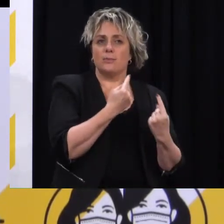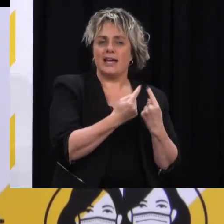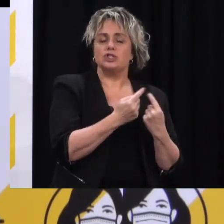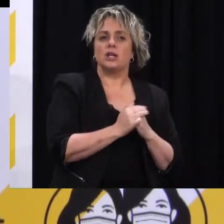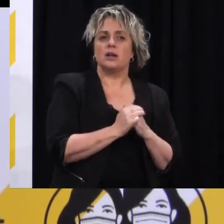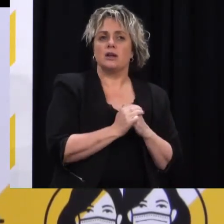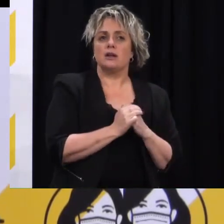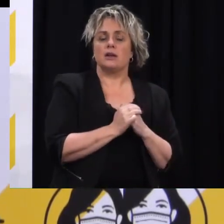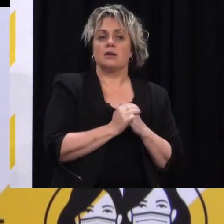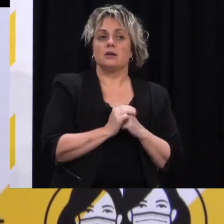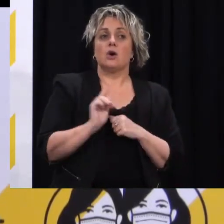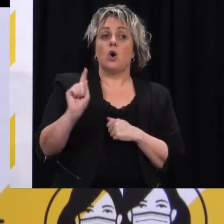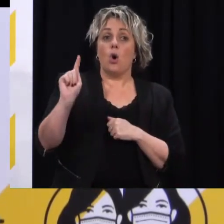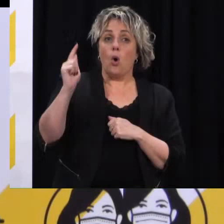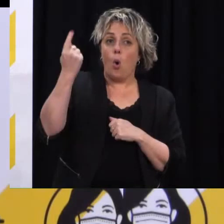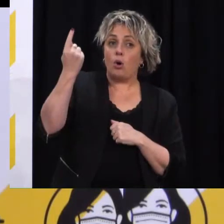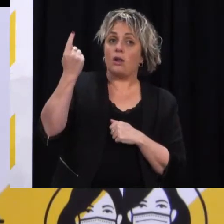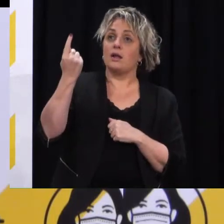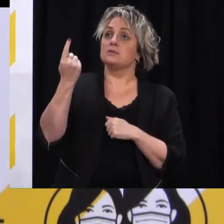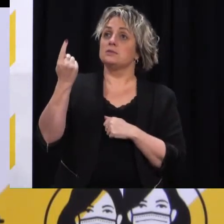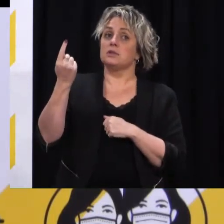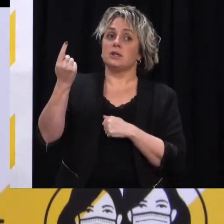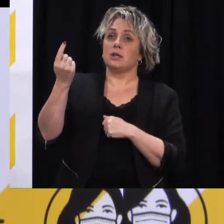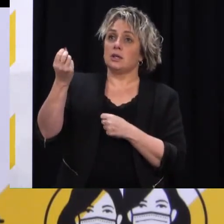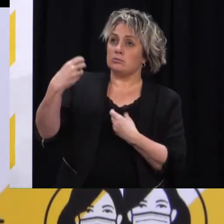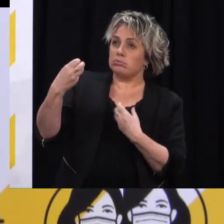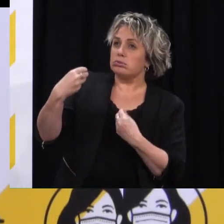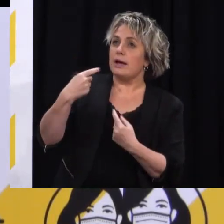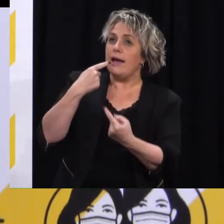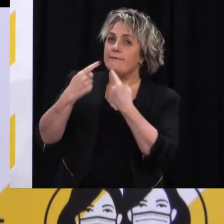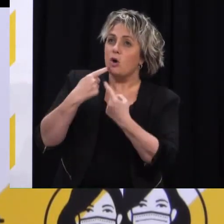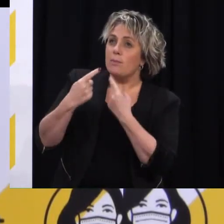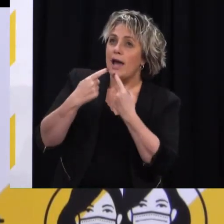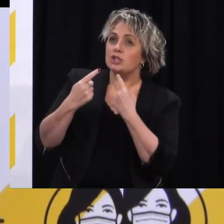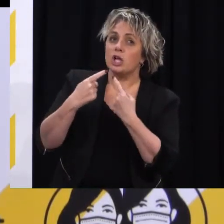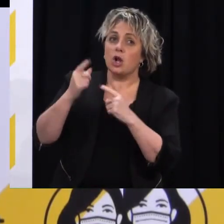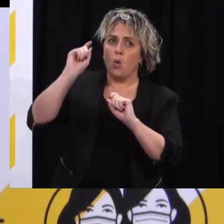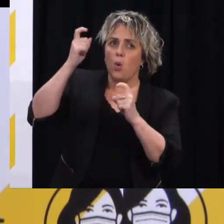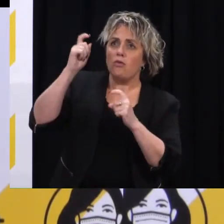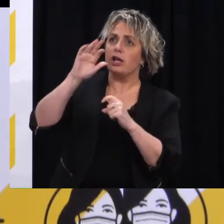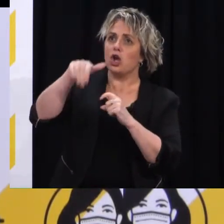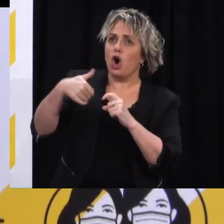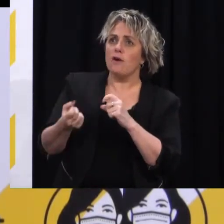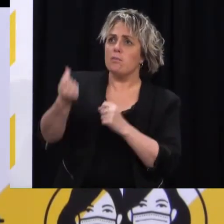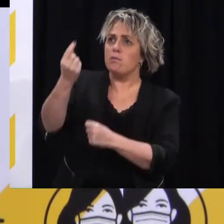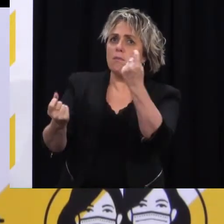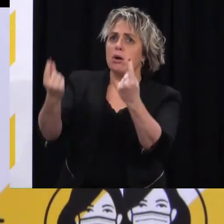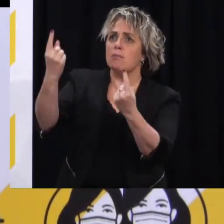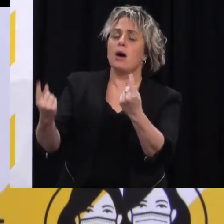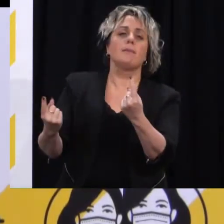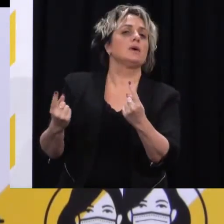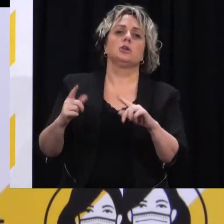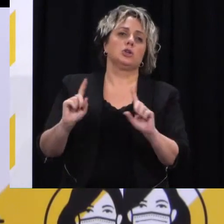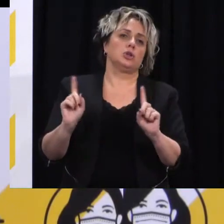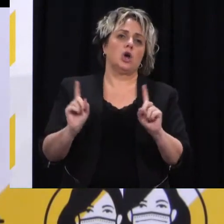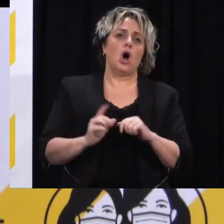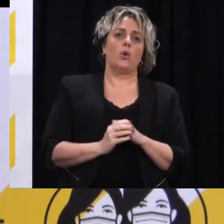helps us to link those cases to